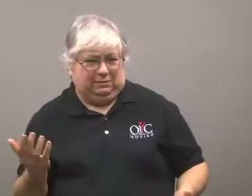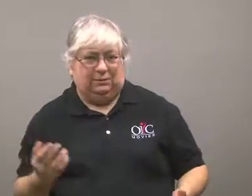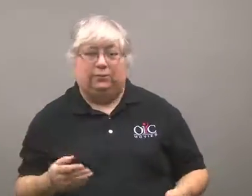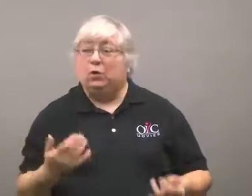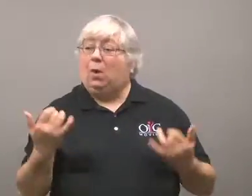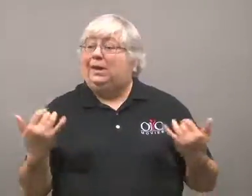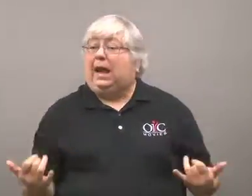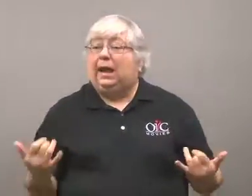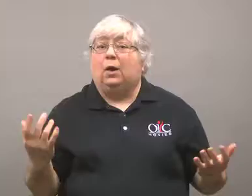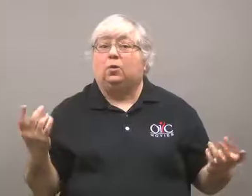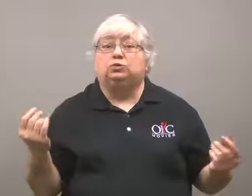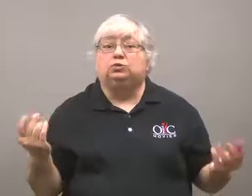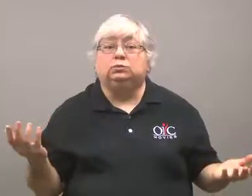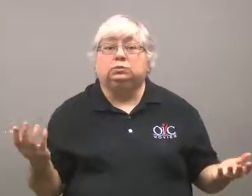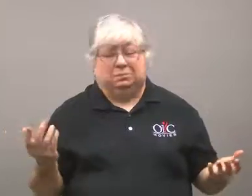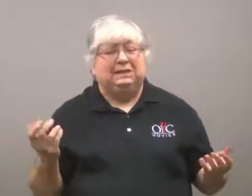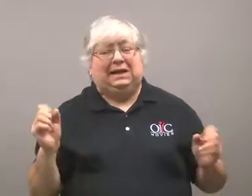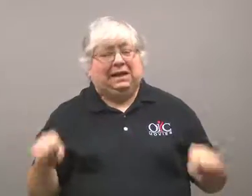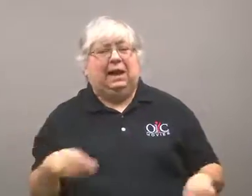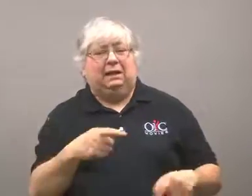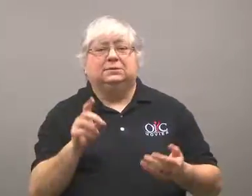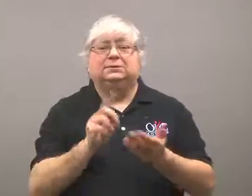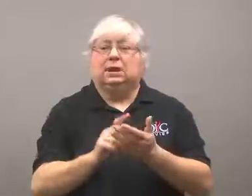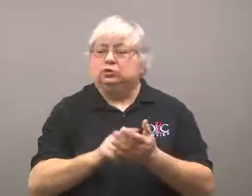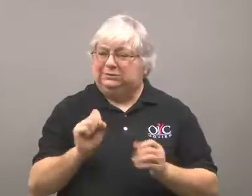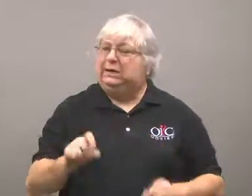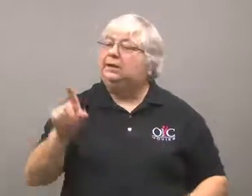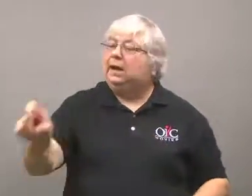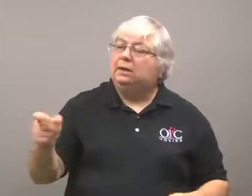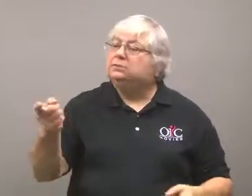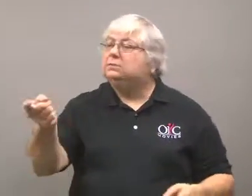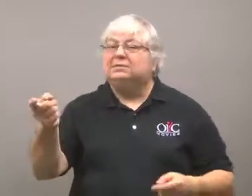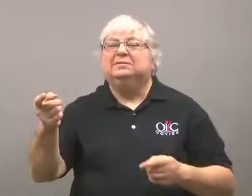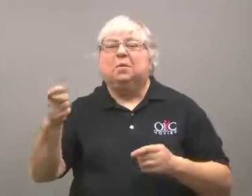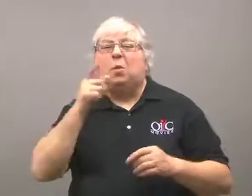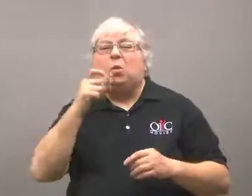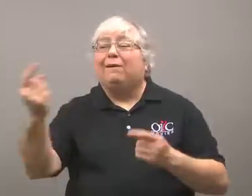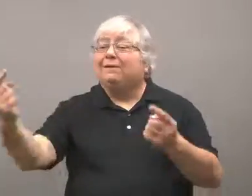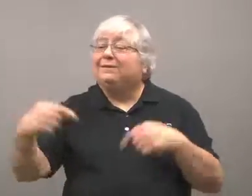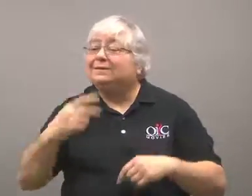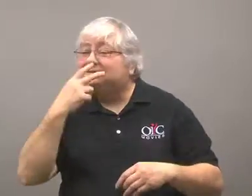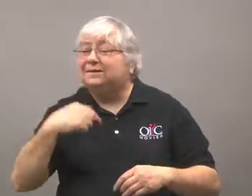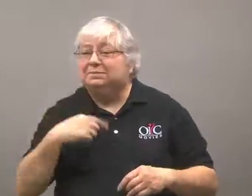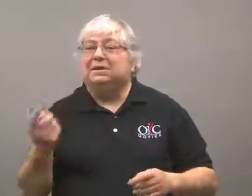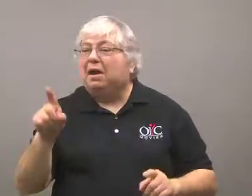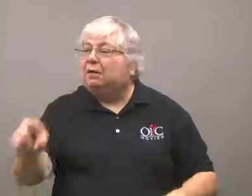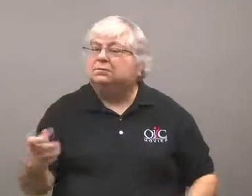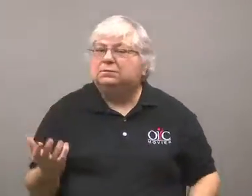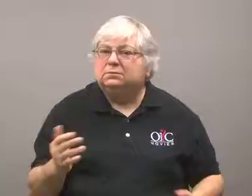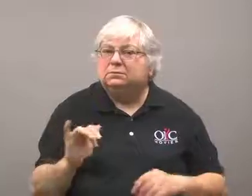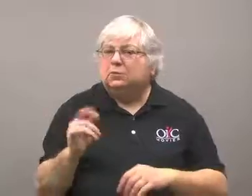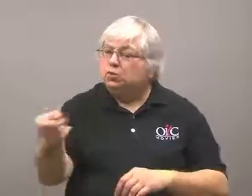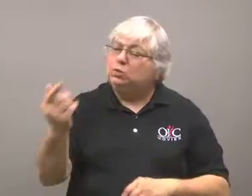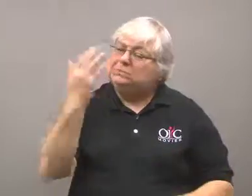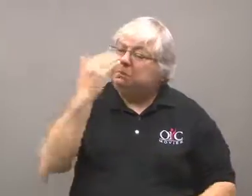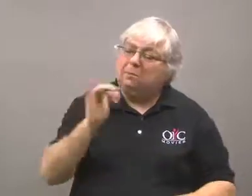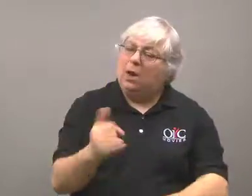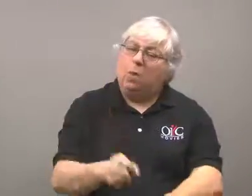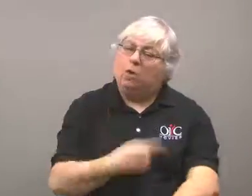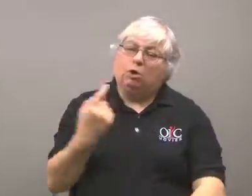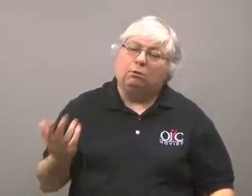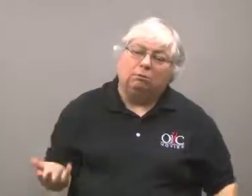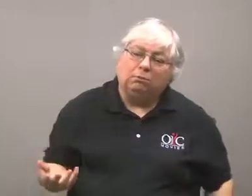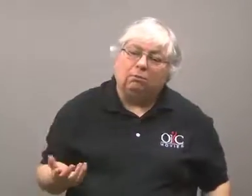So for now, doctors can ask their patients how long they sleep.